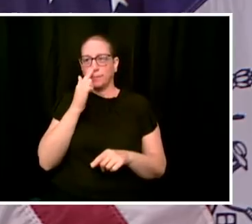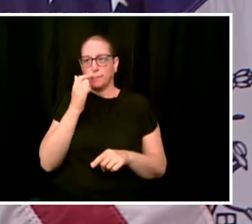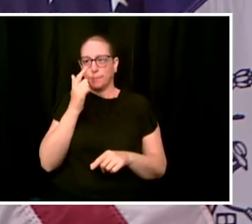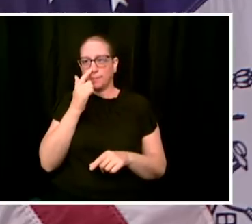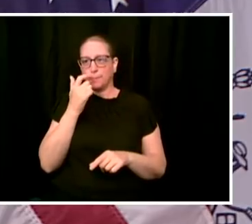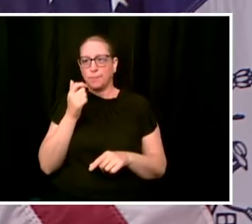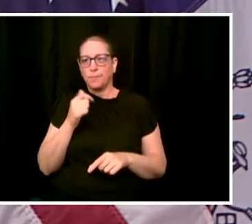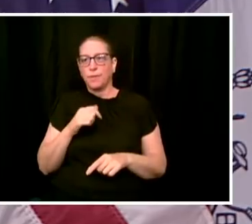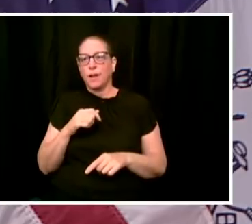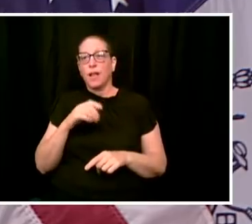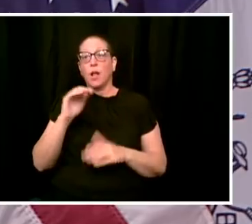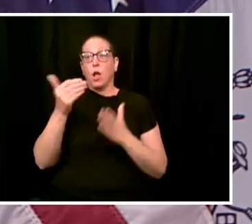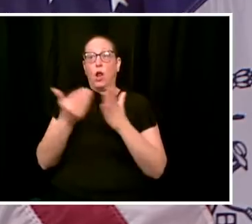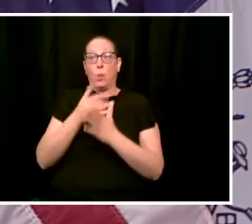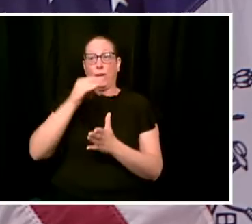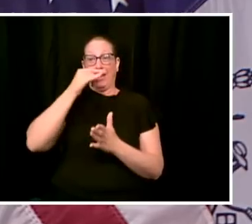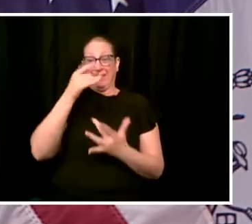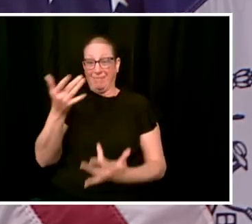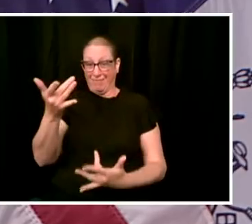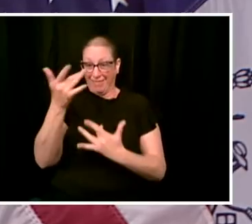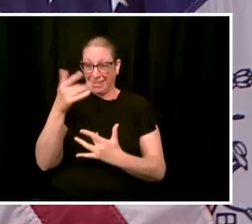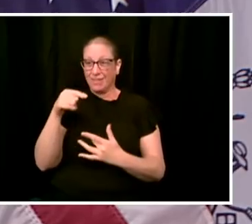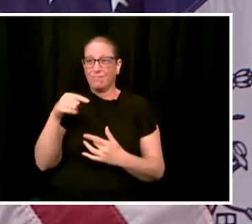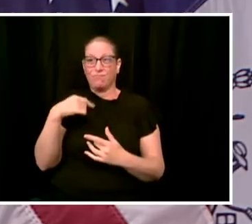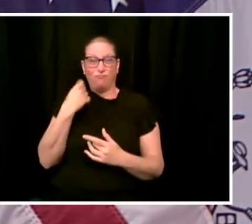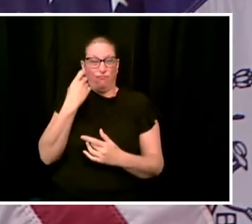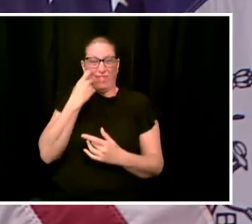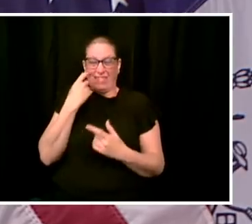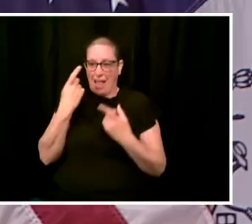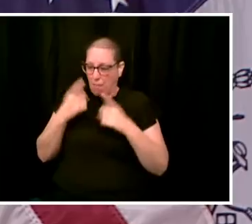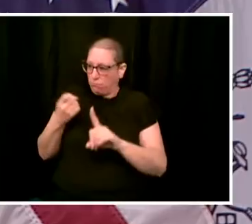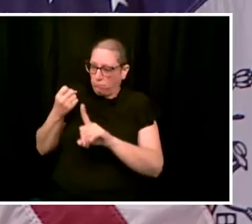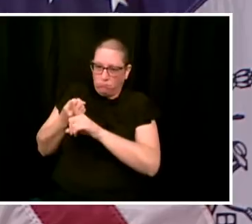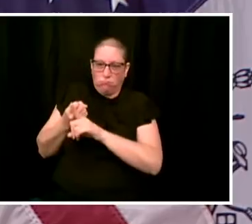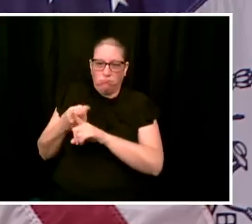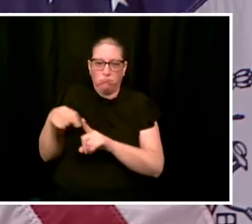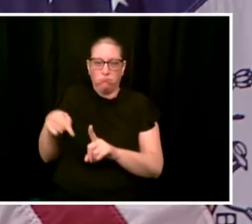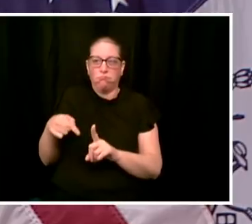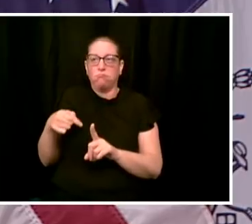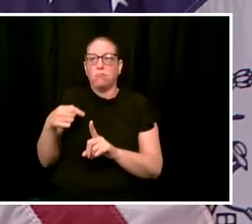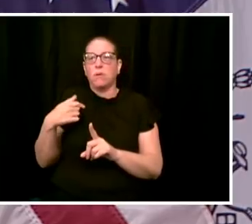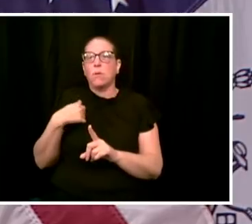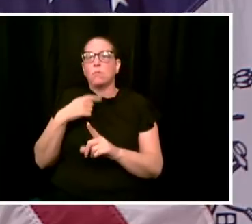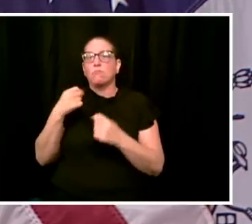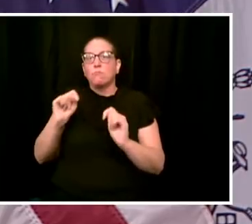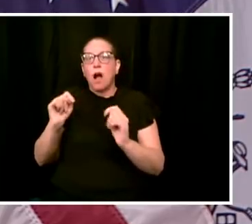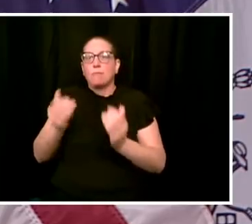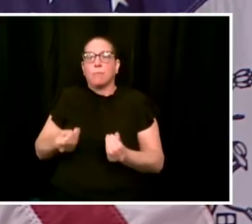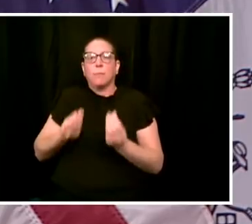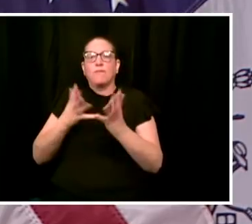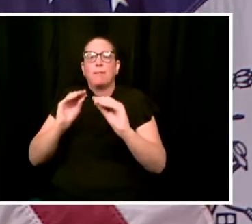I THINK WHEN YOU SEE SOMETNGHI LIKE THIS IN THE LAST DAYS, AGAIN,